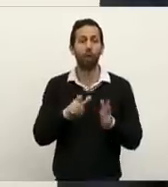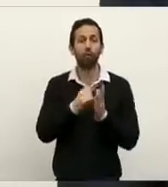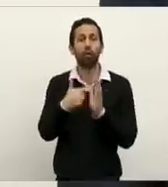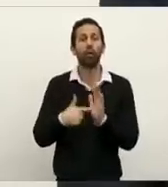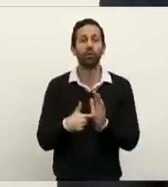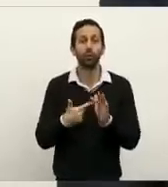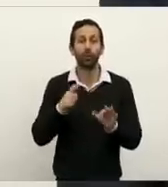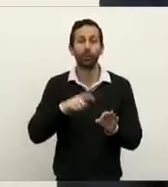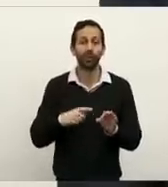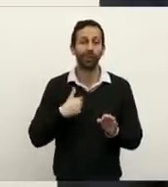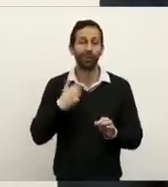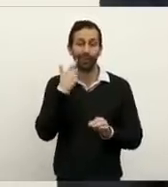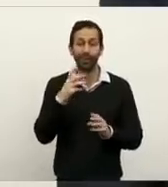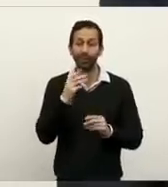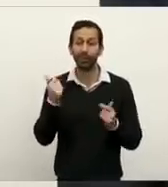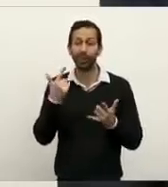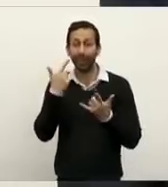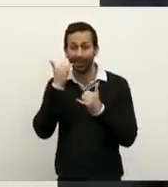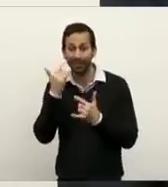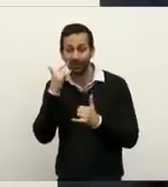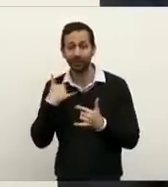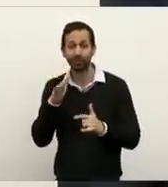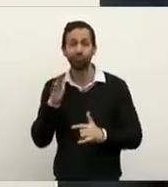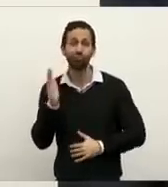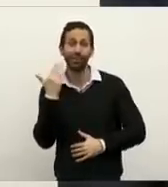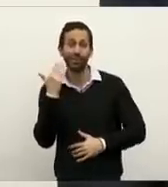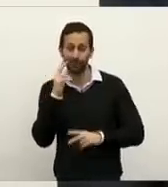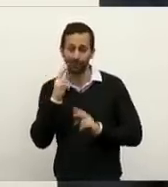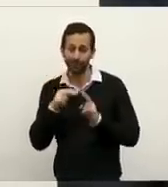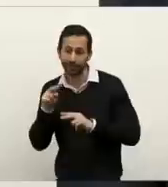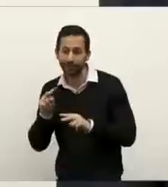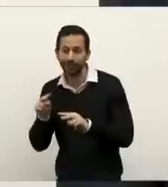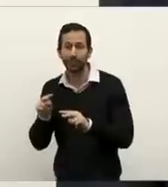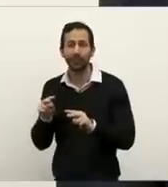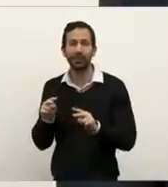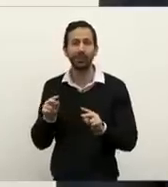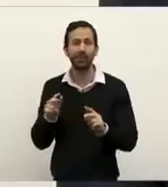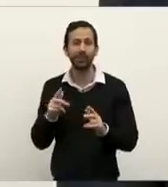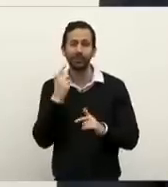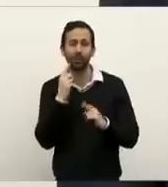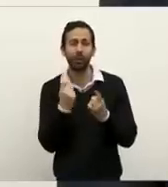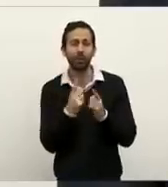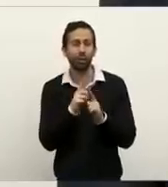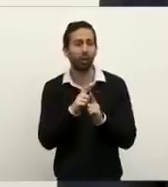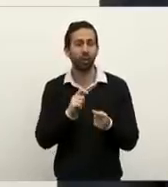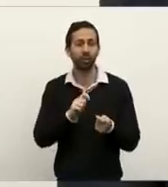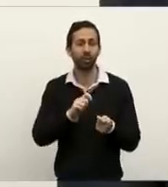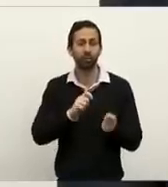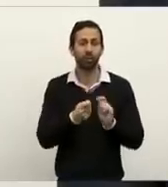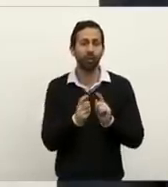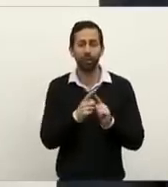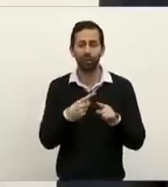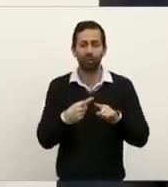in some of the test we've done recently with our arrangements, it's simple things like modified cutlery that can make the difference